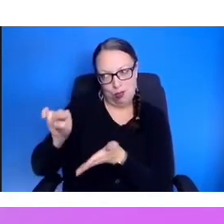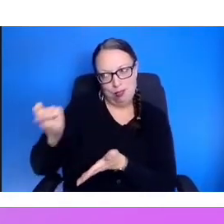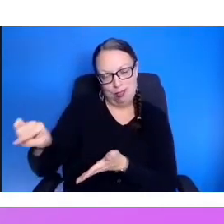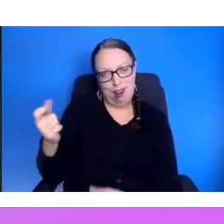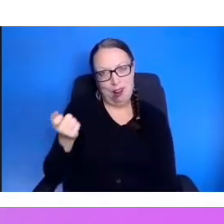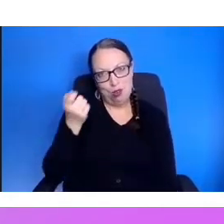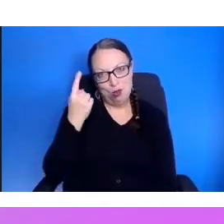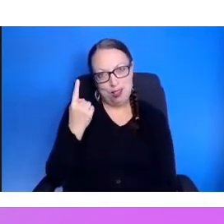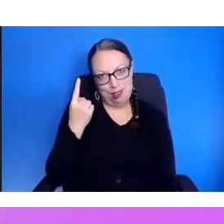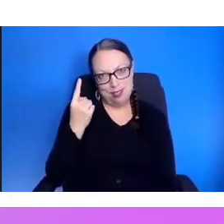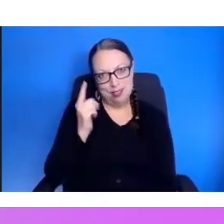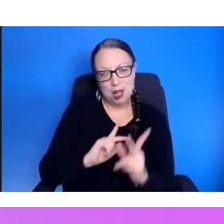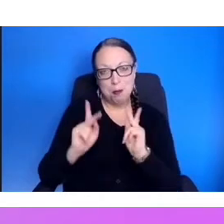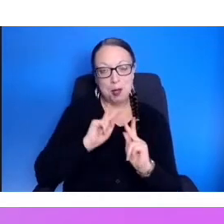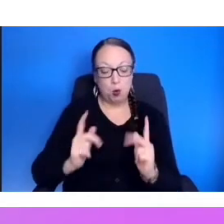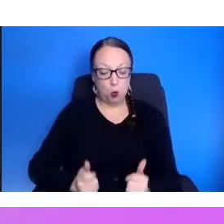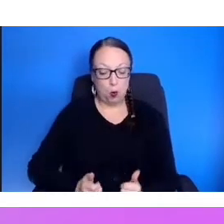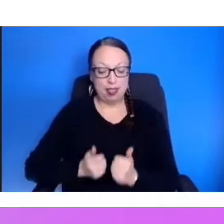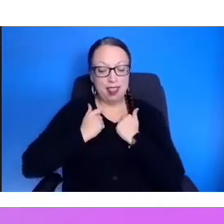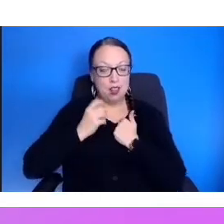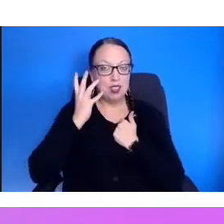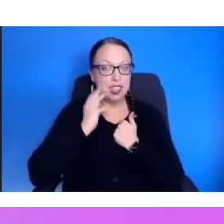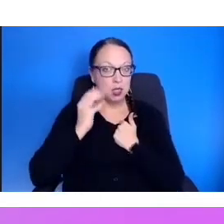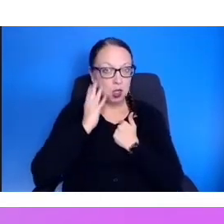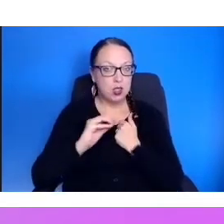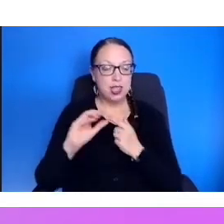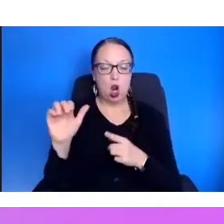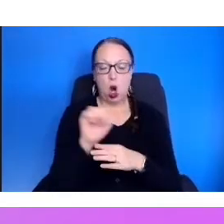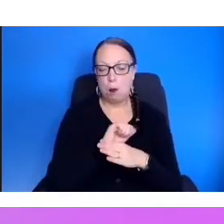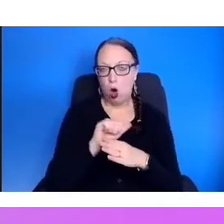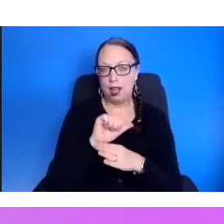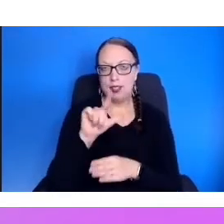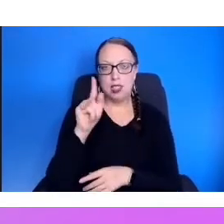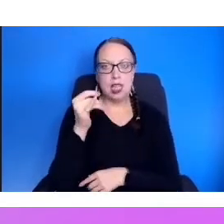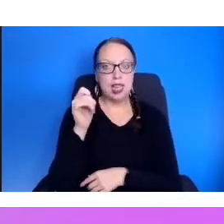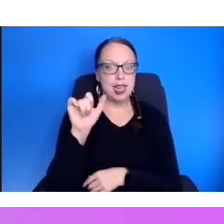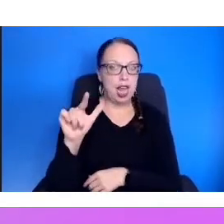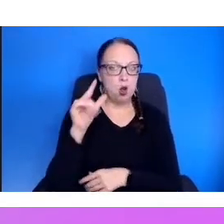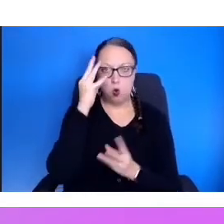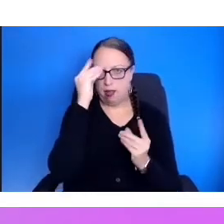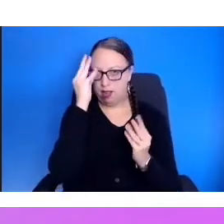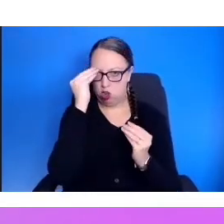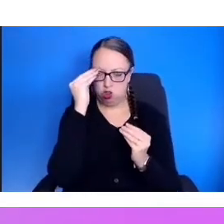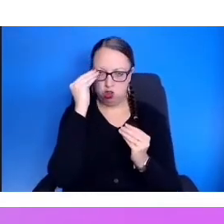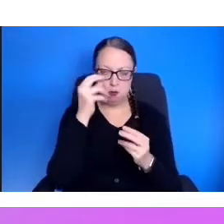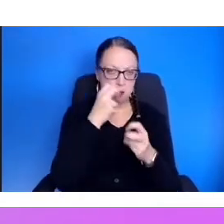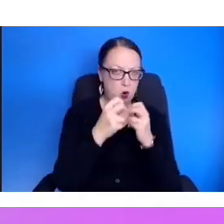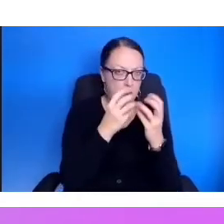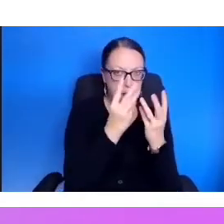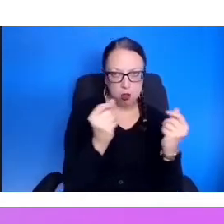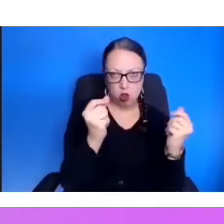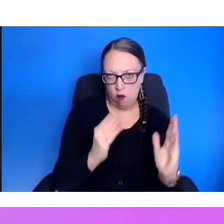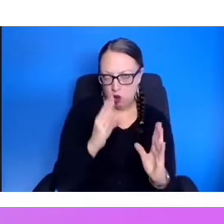are practiced lateral thinkers, problem solvers, innovators, Christine mentioned innovation